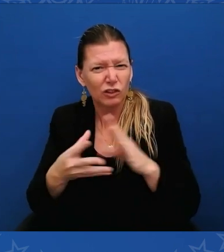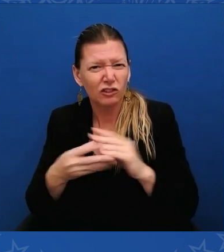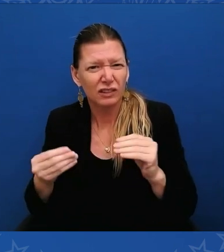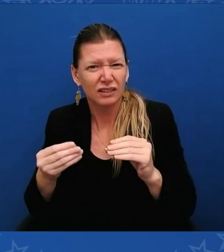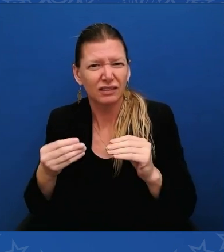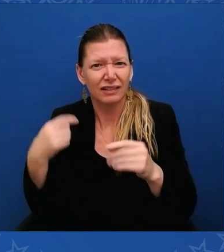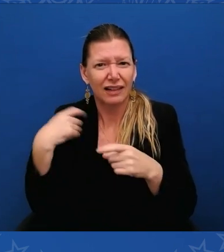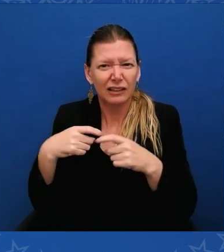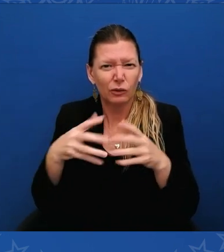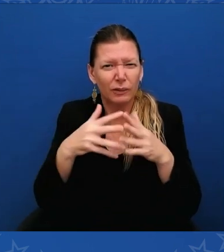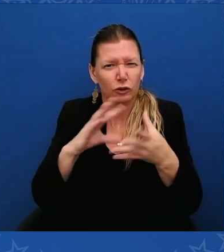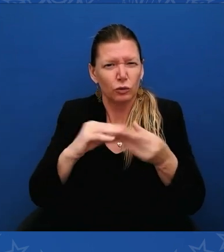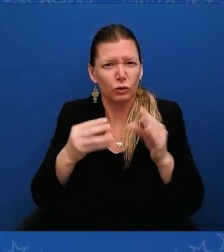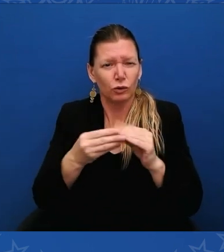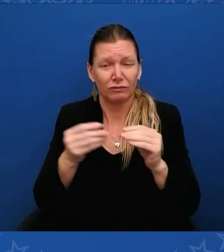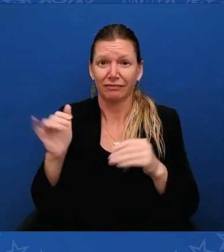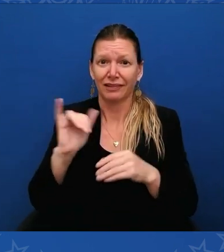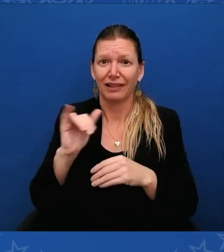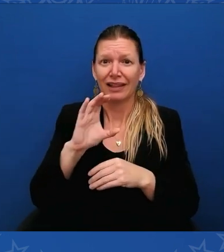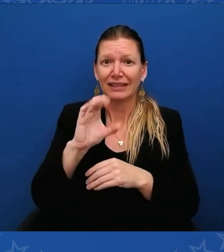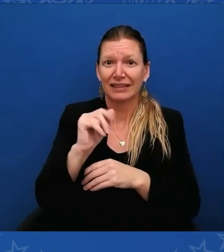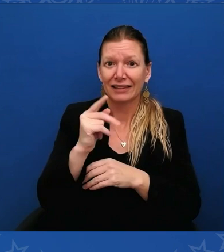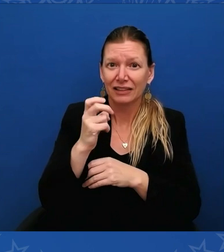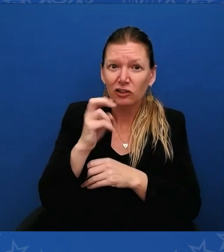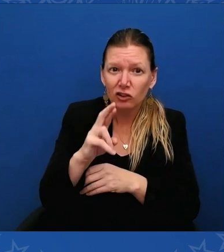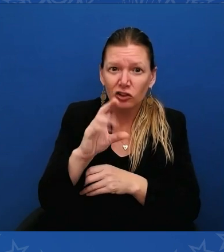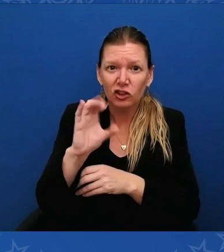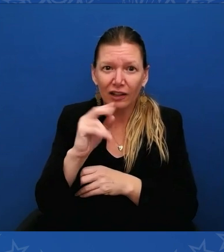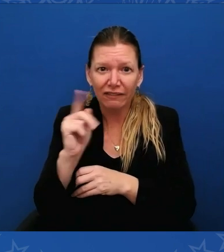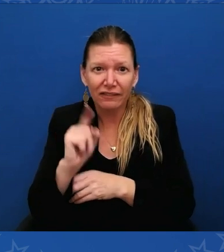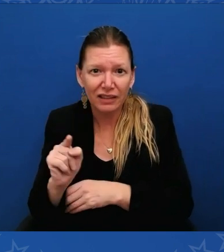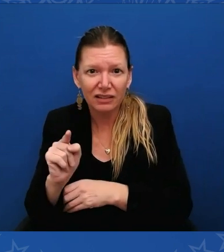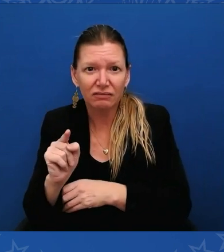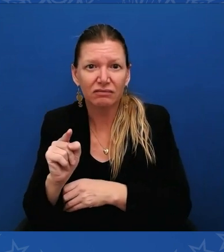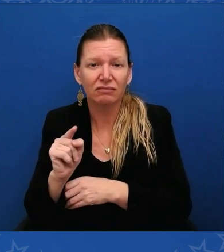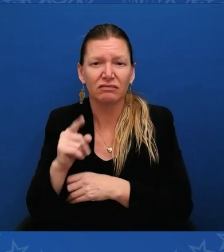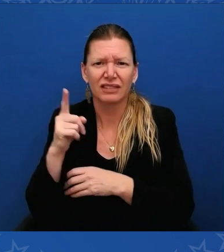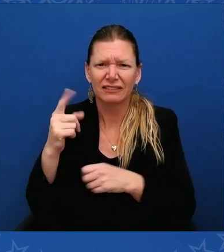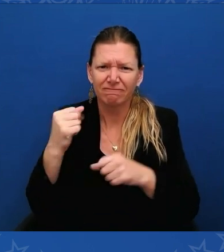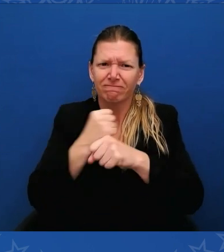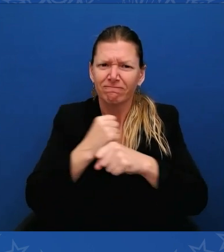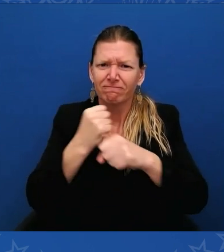Dolores Huerta said, "Every" -- she once said, "Every minute is a chance to change the world."